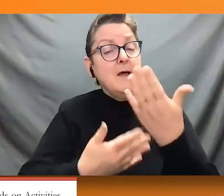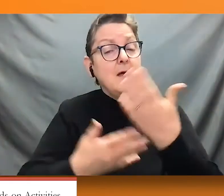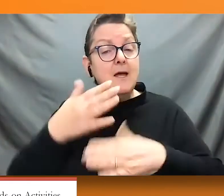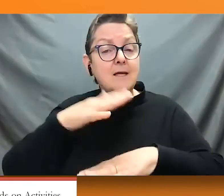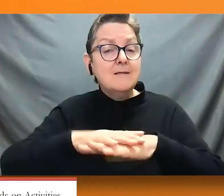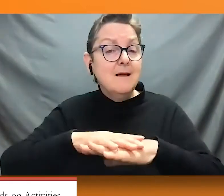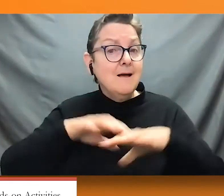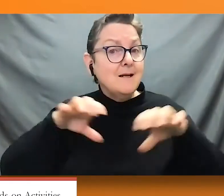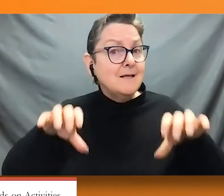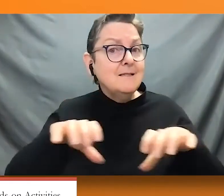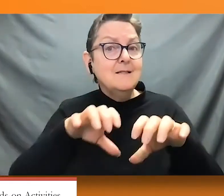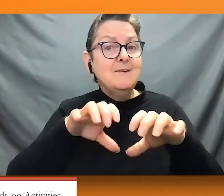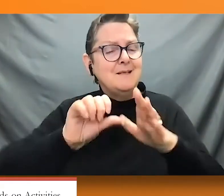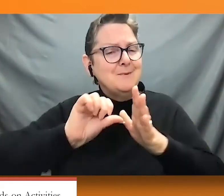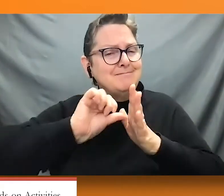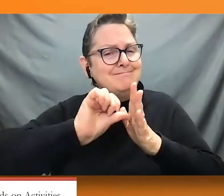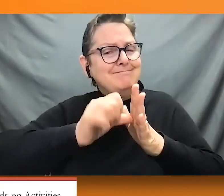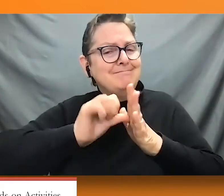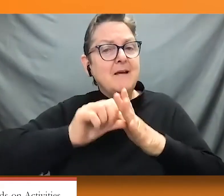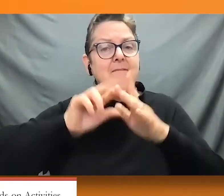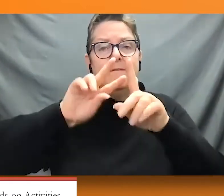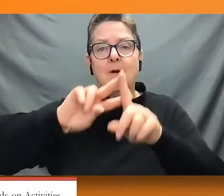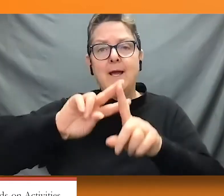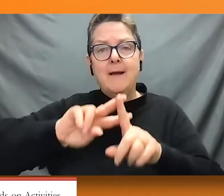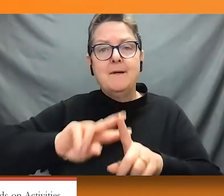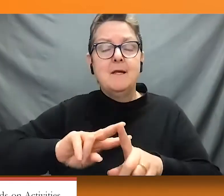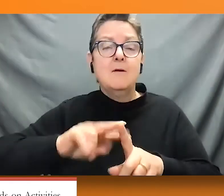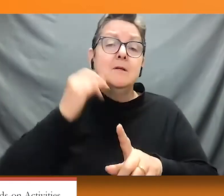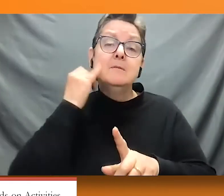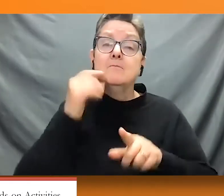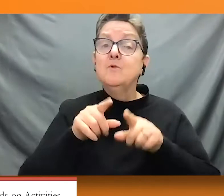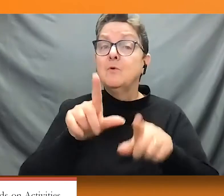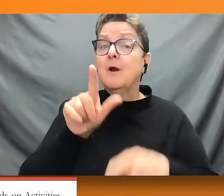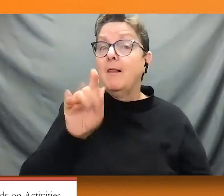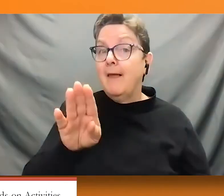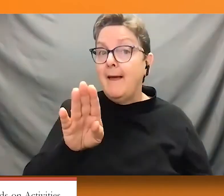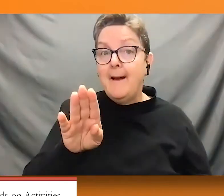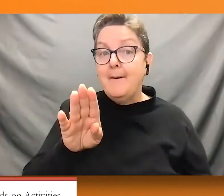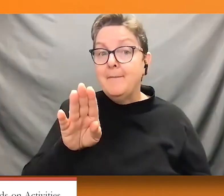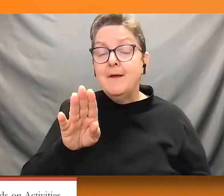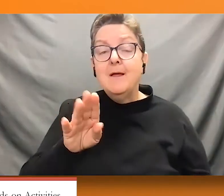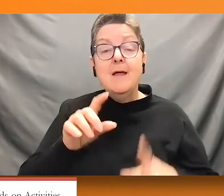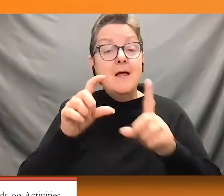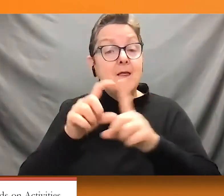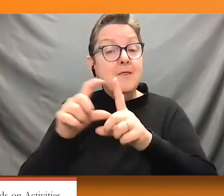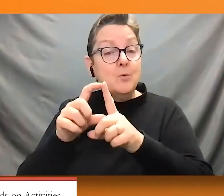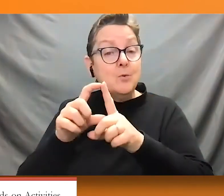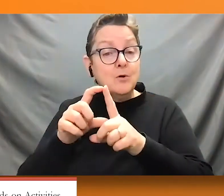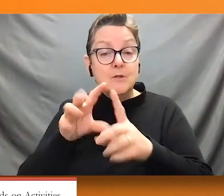So, when you do a hands-on activity, you really want to emphasize vocabulary, especially if you're running a lab or something